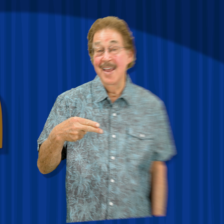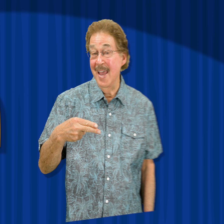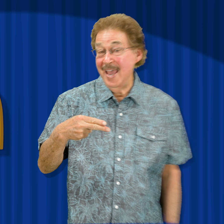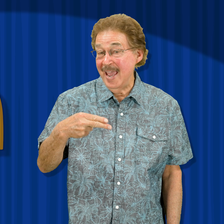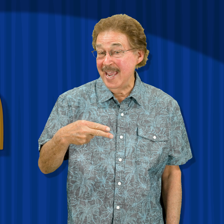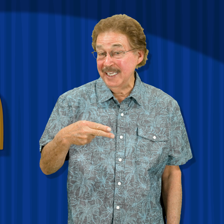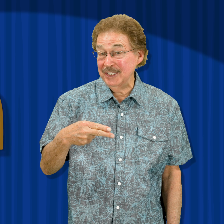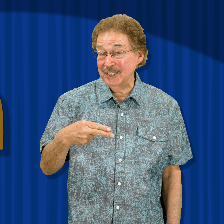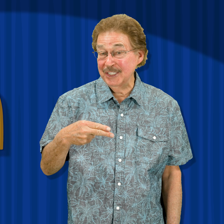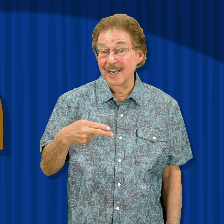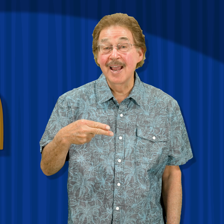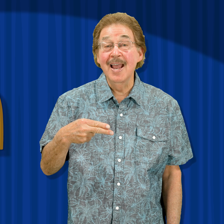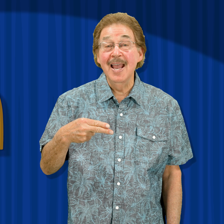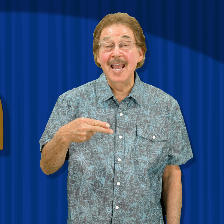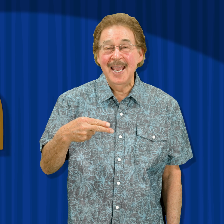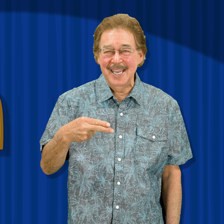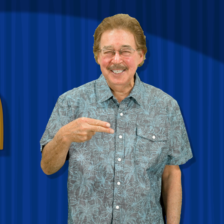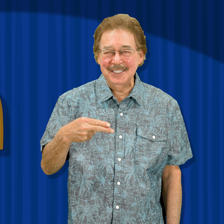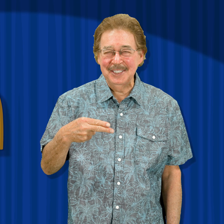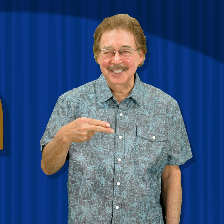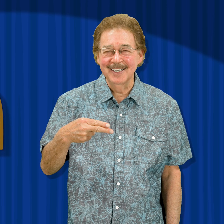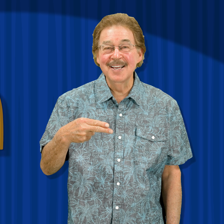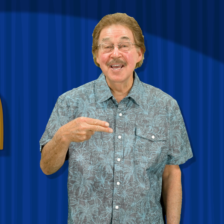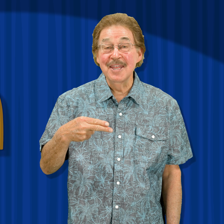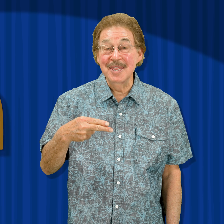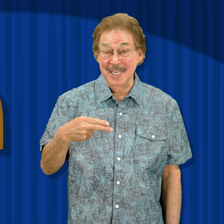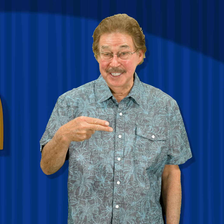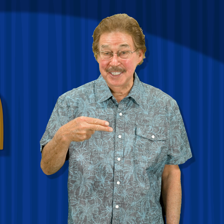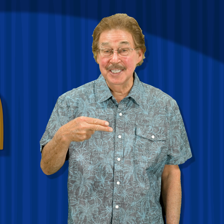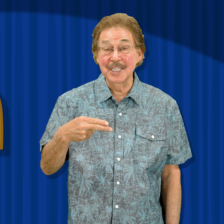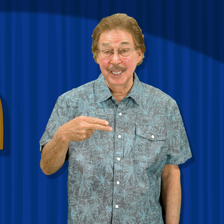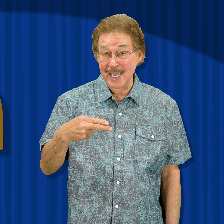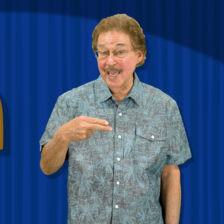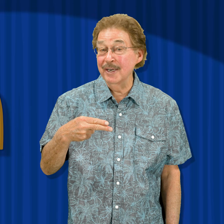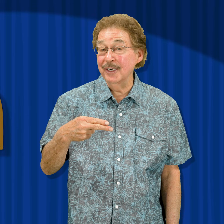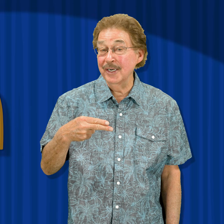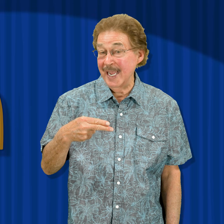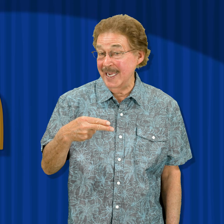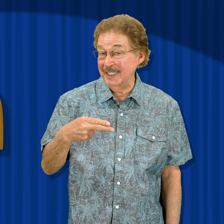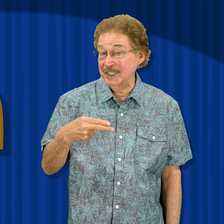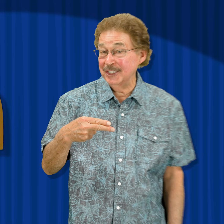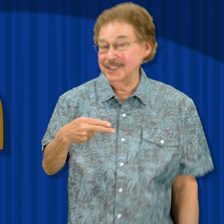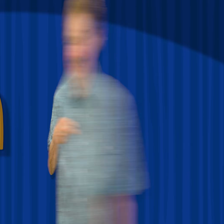H, h, this is the letter h